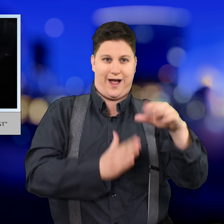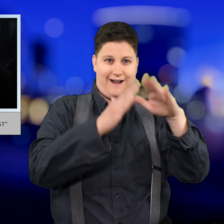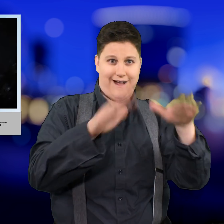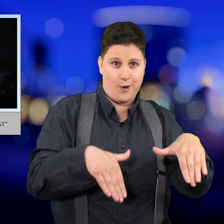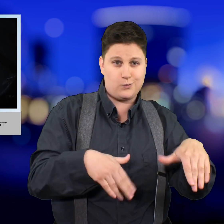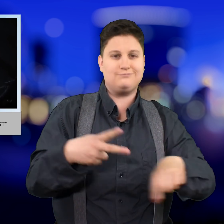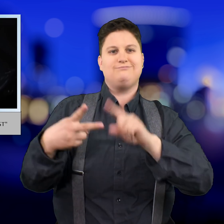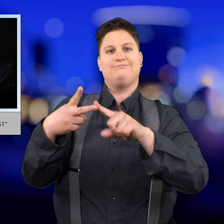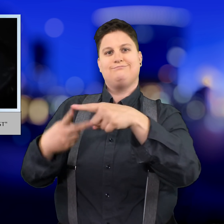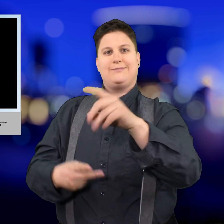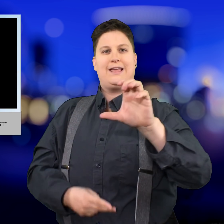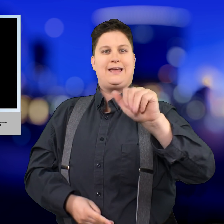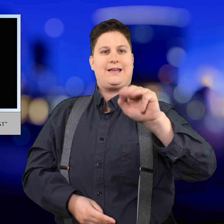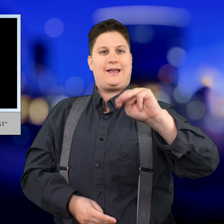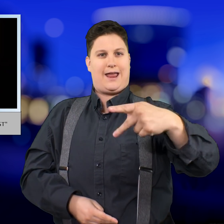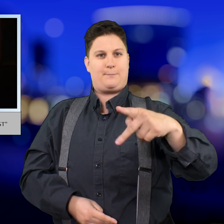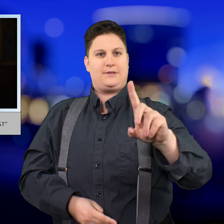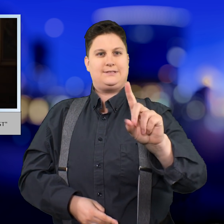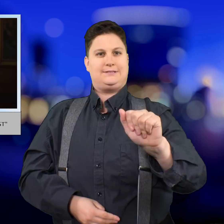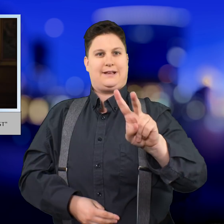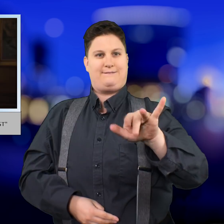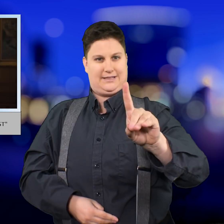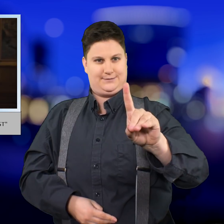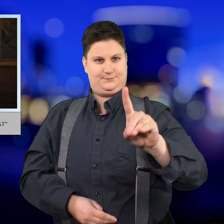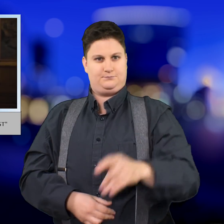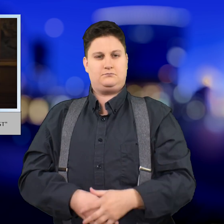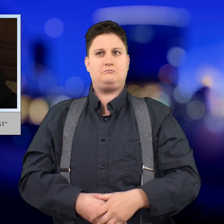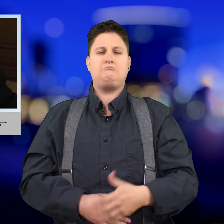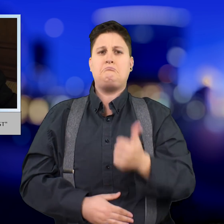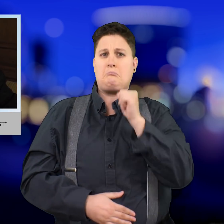for both the White House and Camp David.